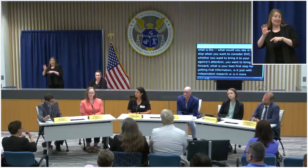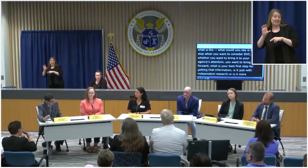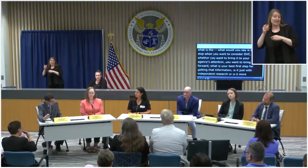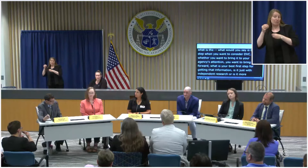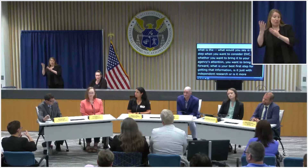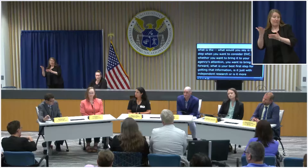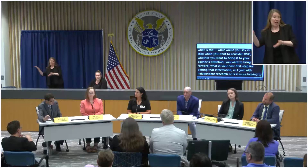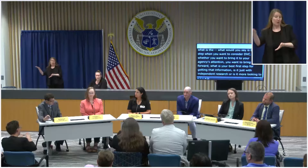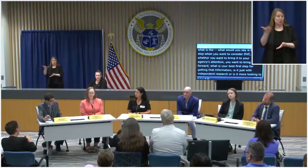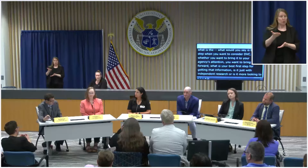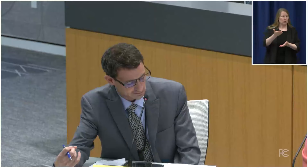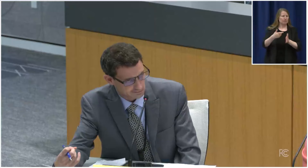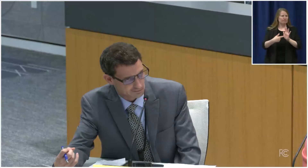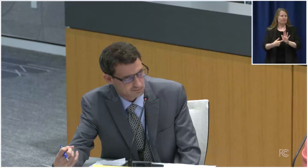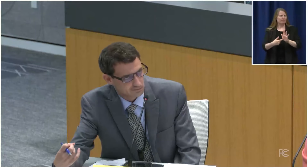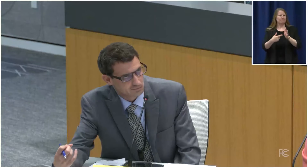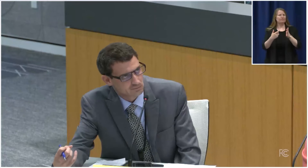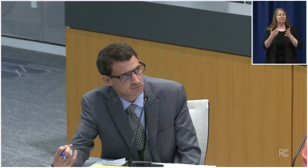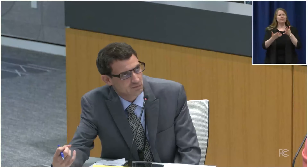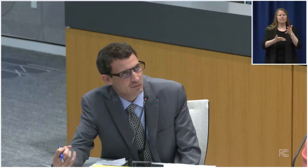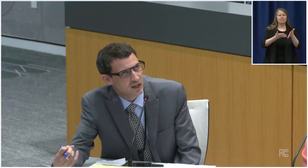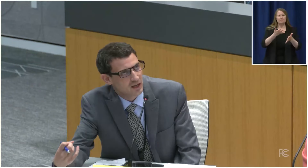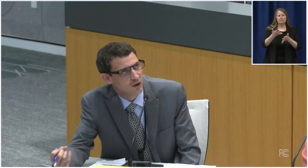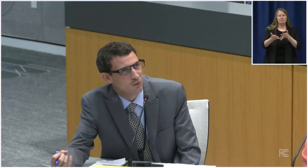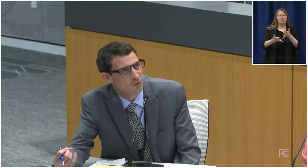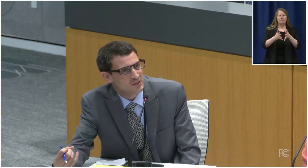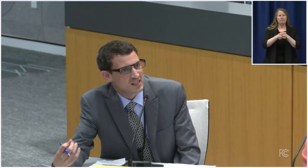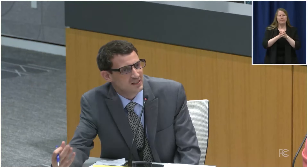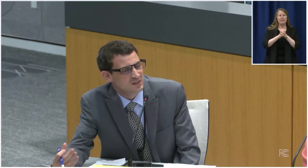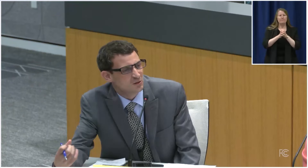WITH INDEPENDENT RESEARCH OR